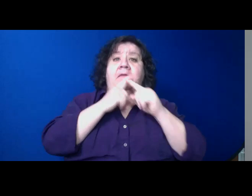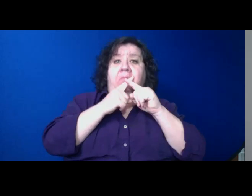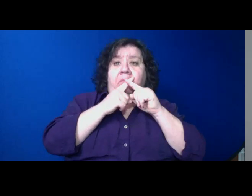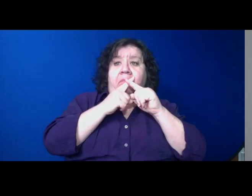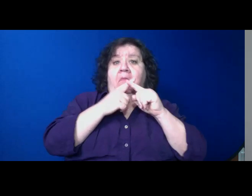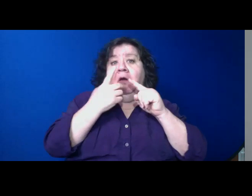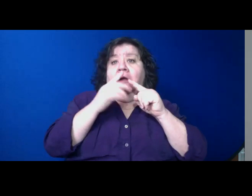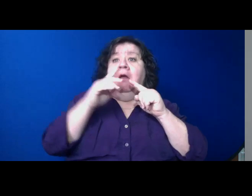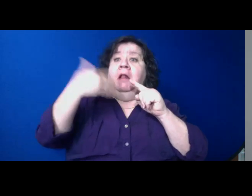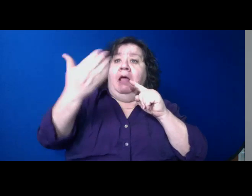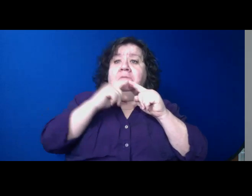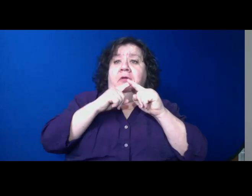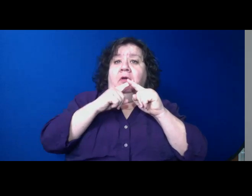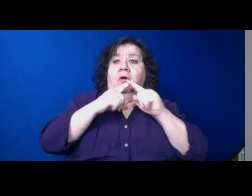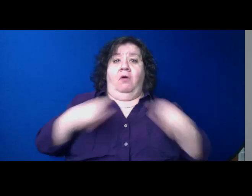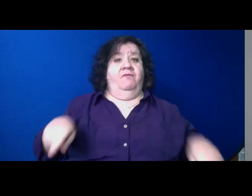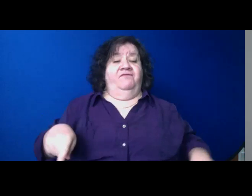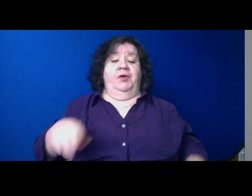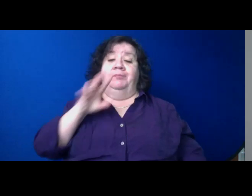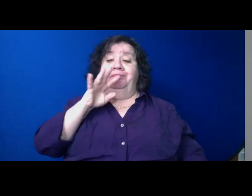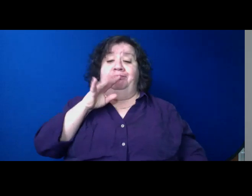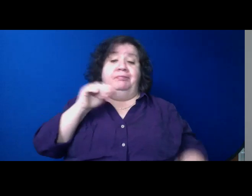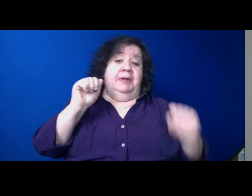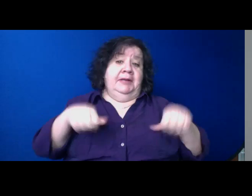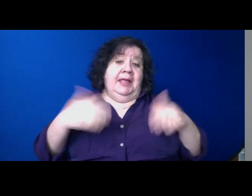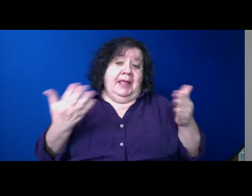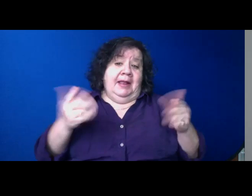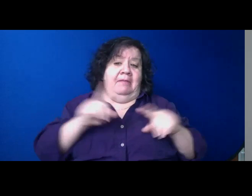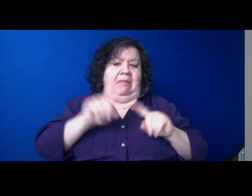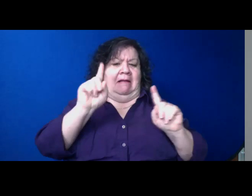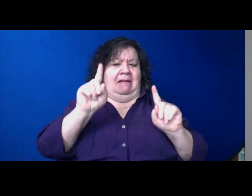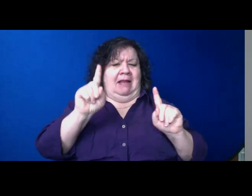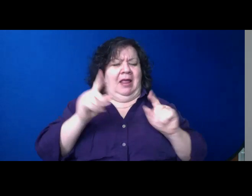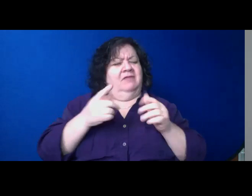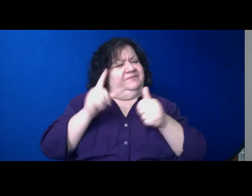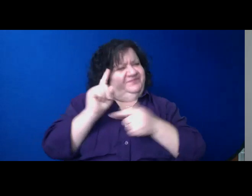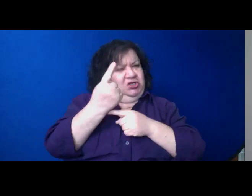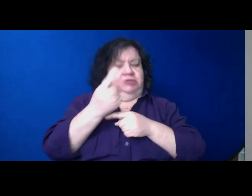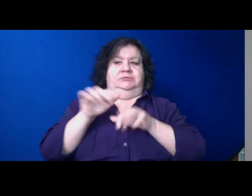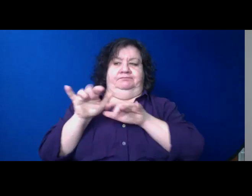okay so my name is elham yusifian i'm working with international disability alliance as the